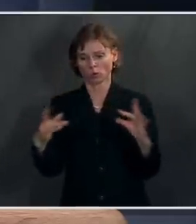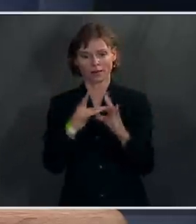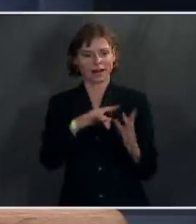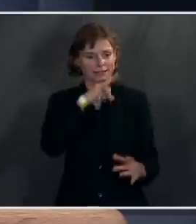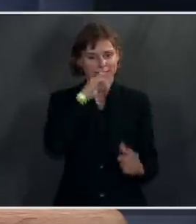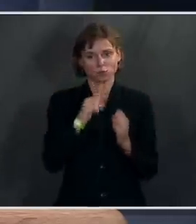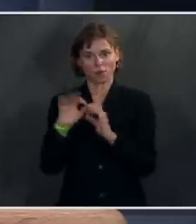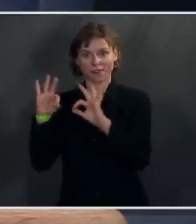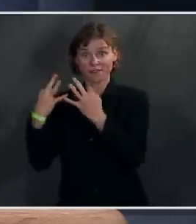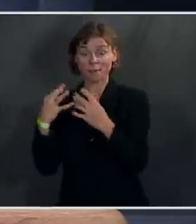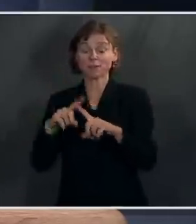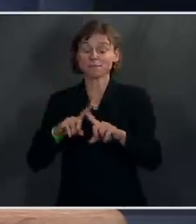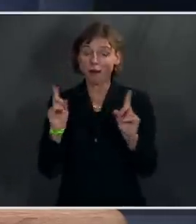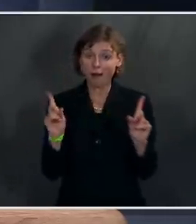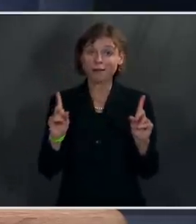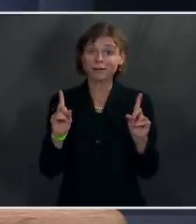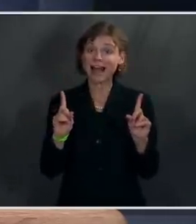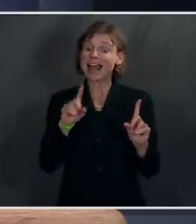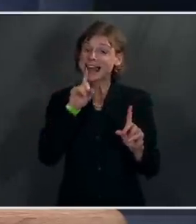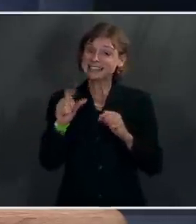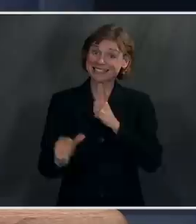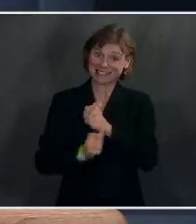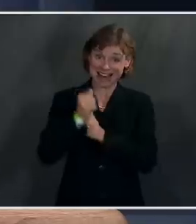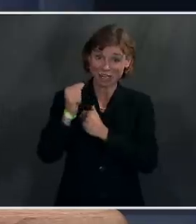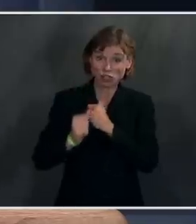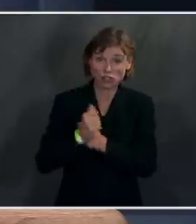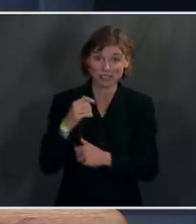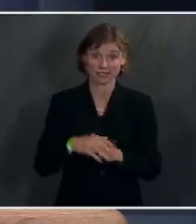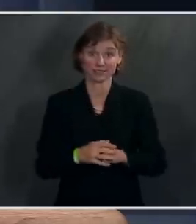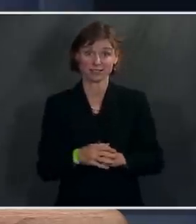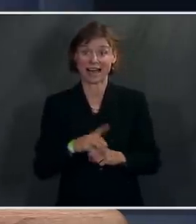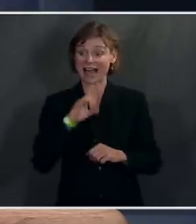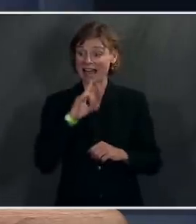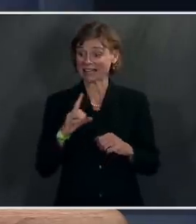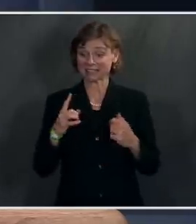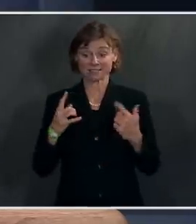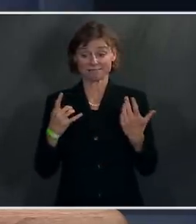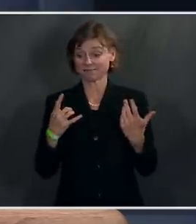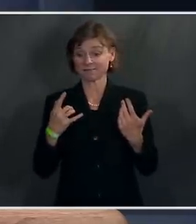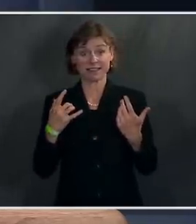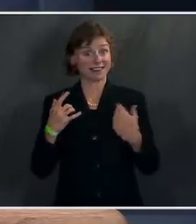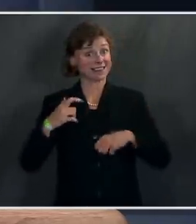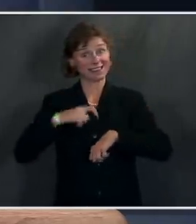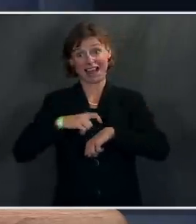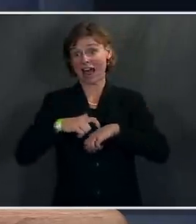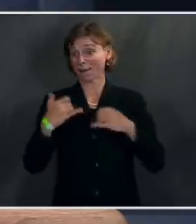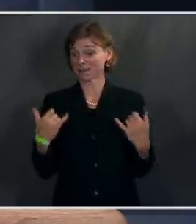But it remains a dangerous trip. It remains a time. This is not the time to come to the United States.